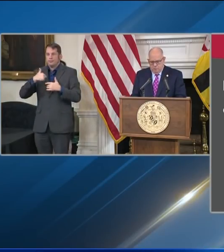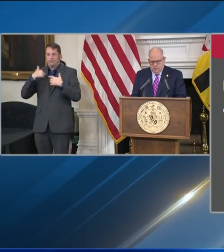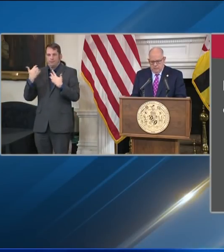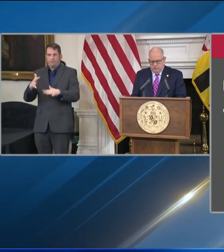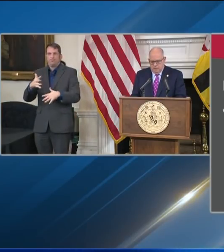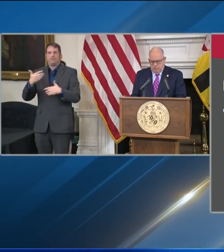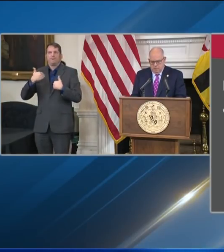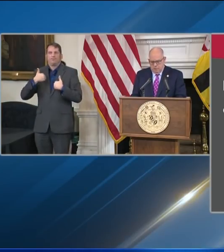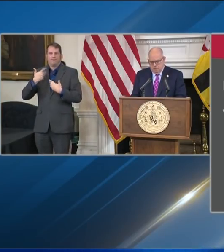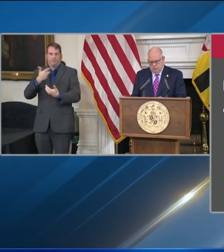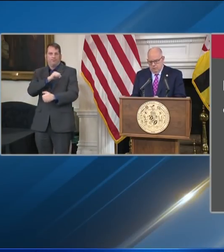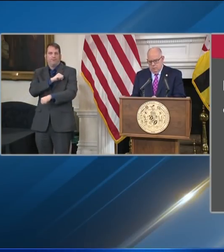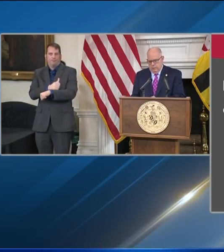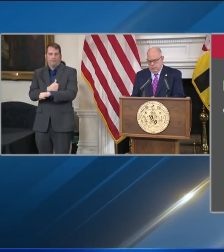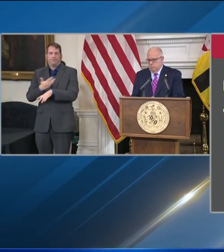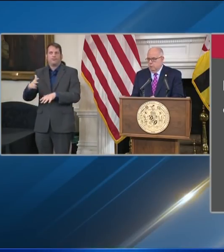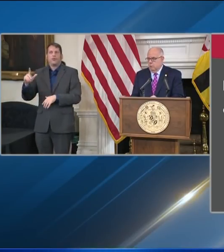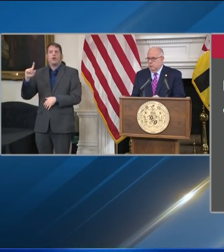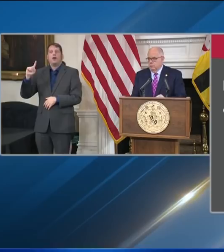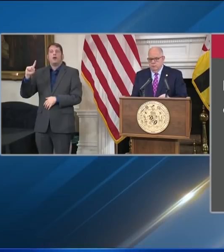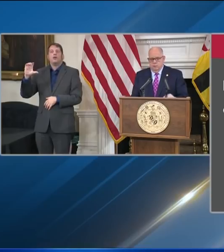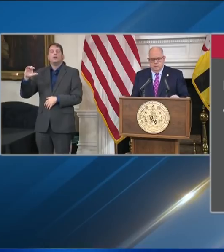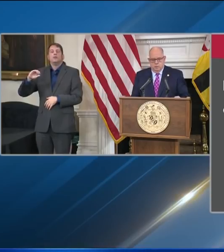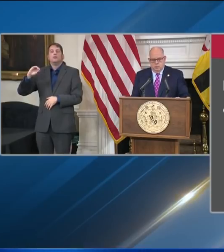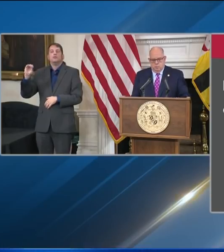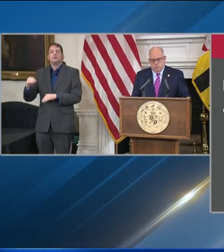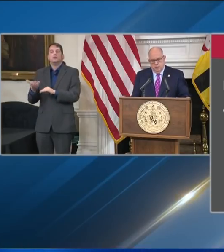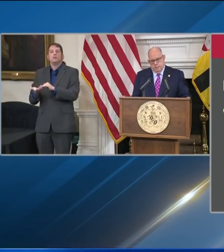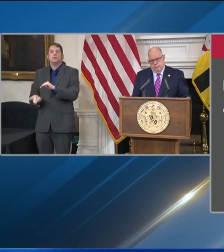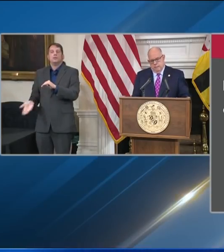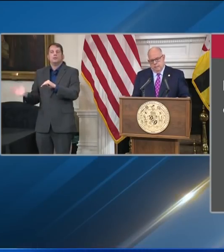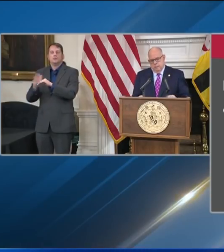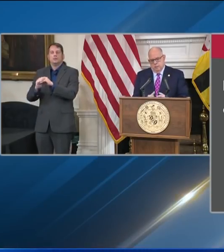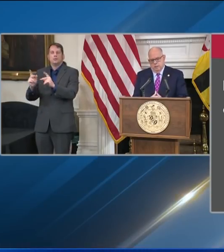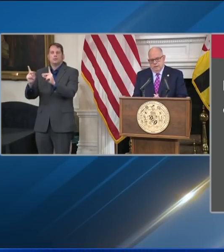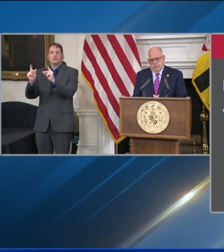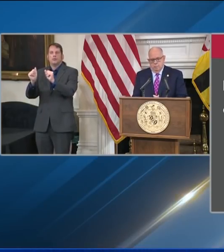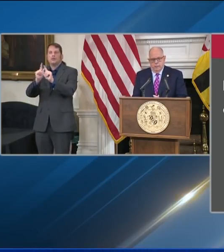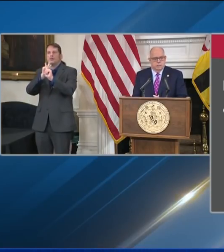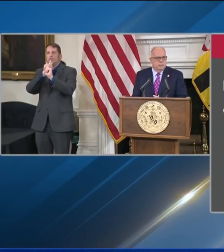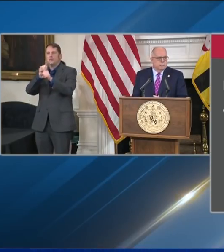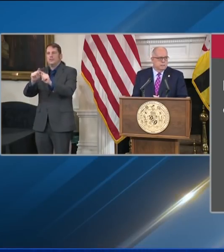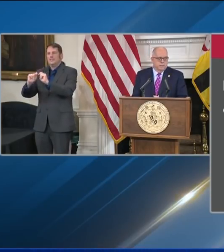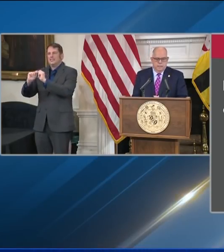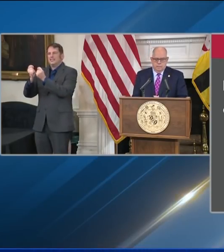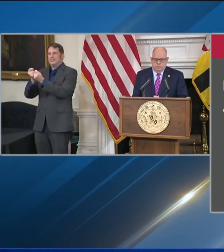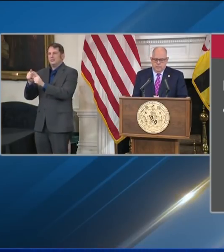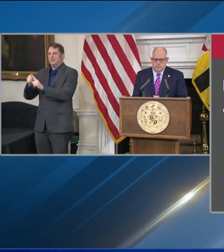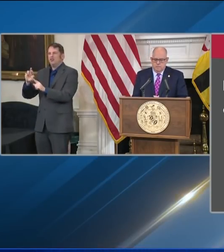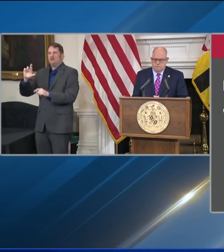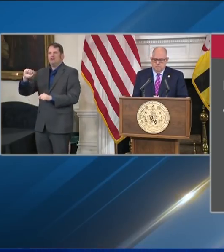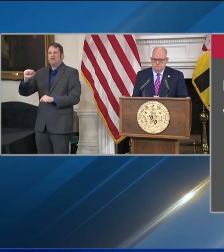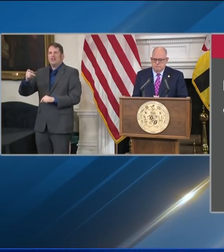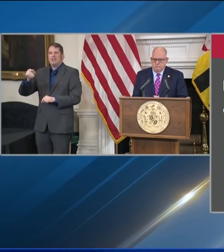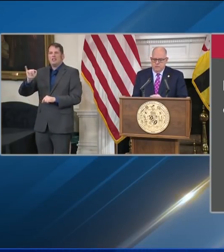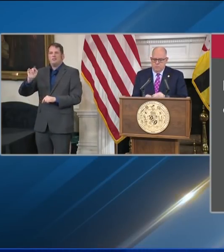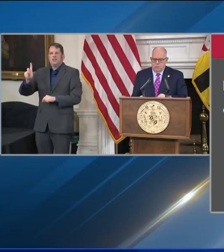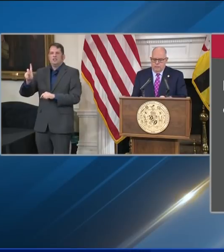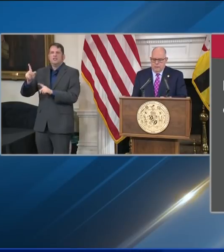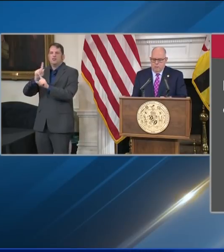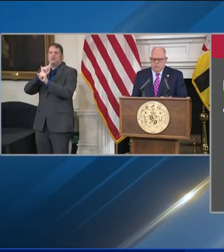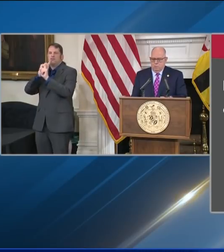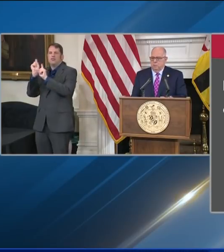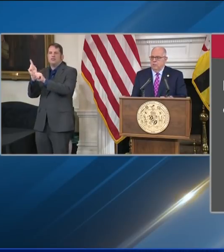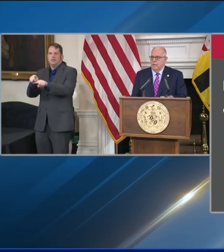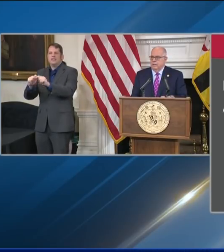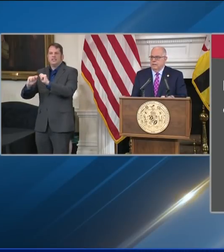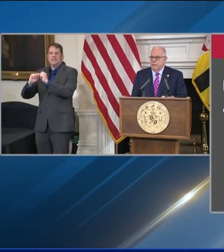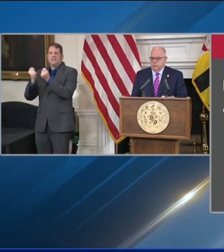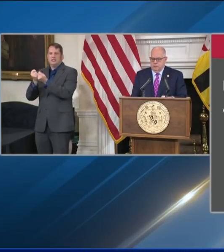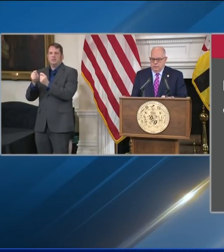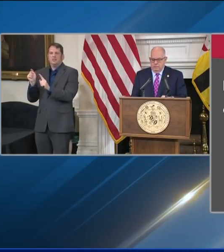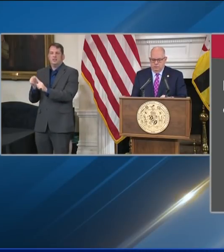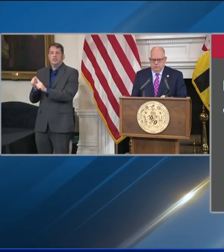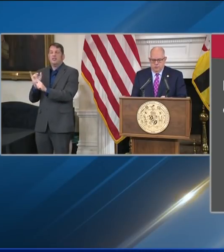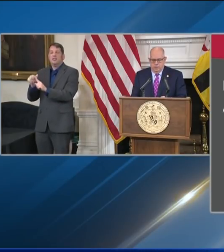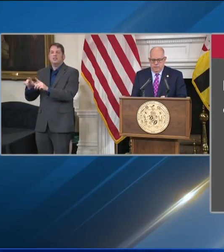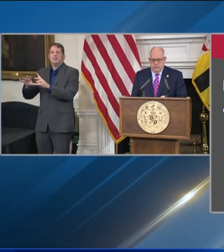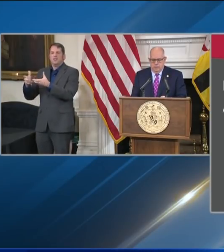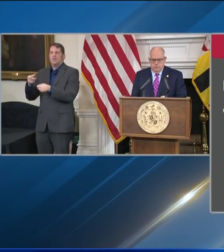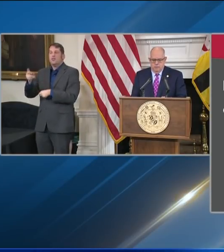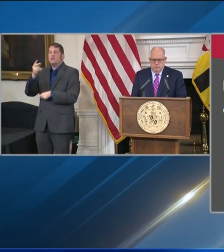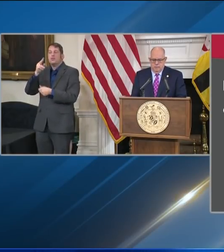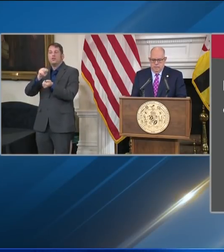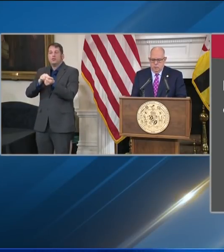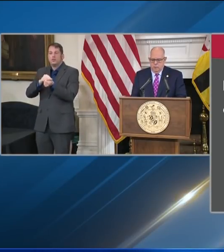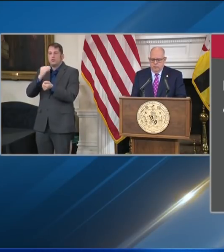TODAY I’VE AUTHORIZED A HUNDRED PERCENT INCREASE IN THE NUMBER OF RAPID RESPONSE TEAMS, WHICH WE CAN DEPLOY TO NURSING HOMES AND TWO OTHER OUTBREAKS CLUSTERS AND HOT SPOTS.